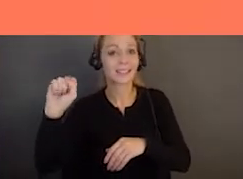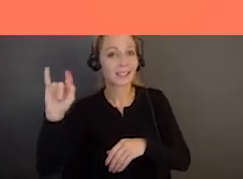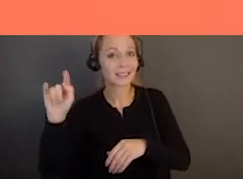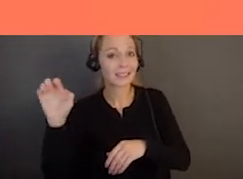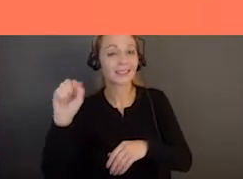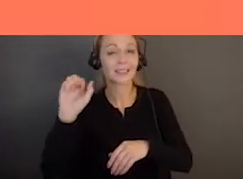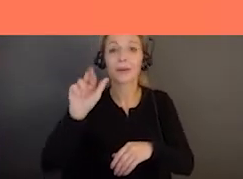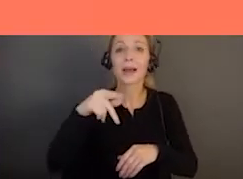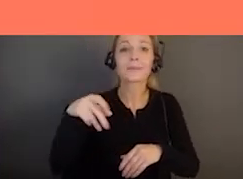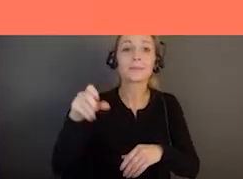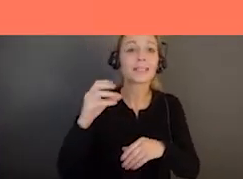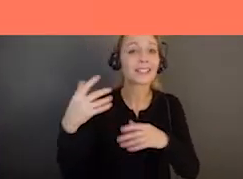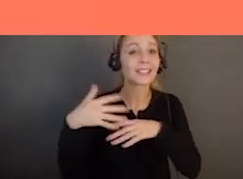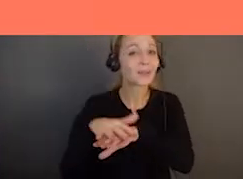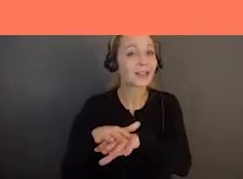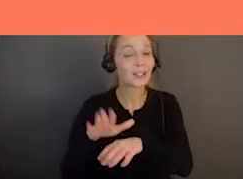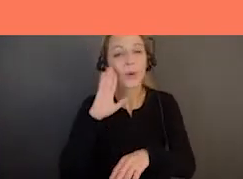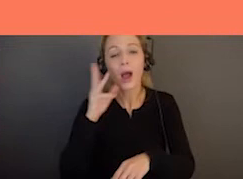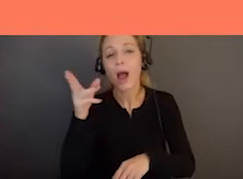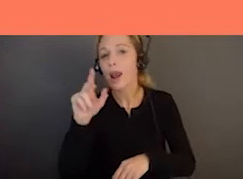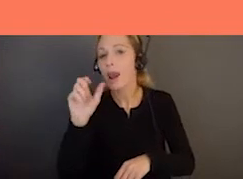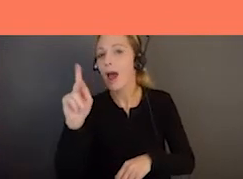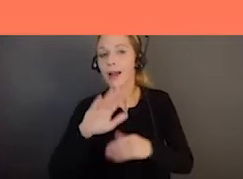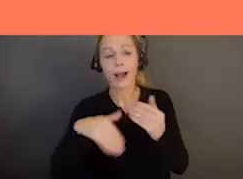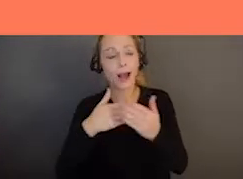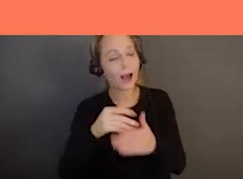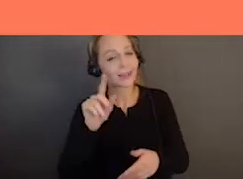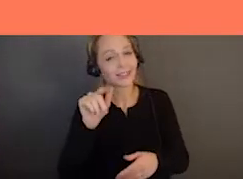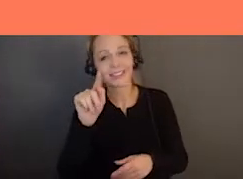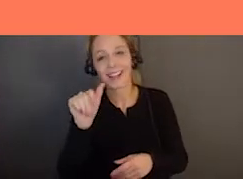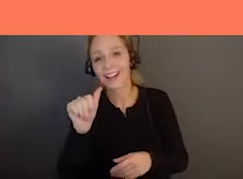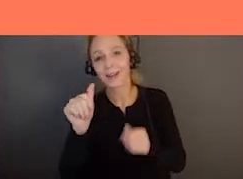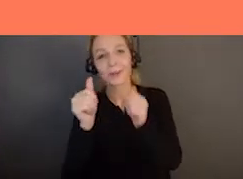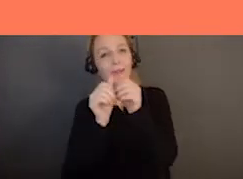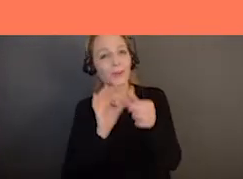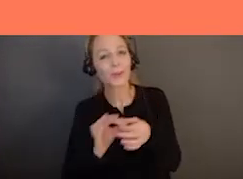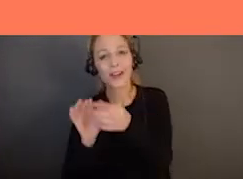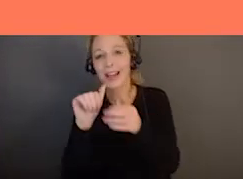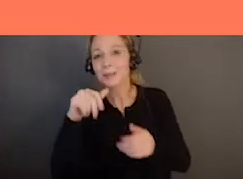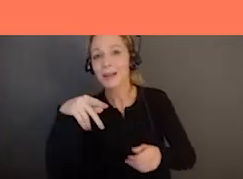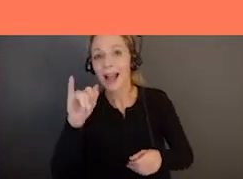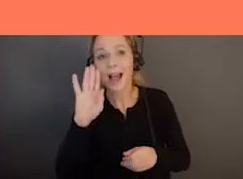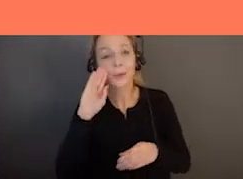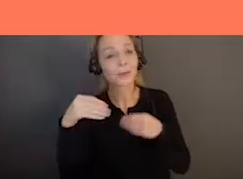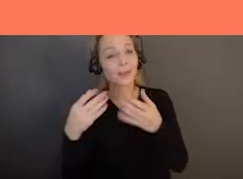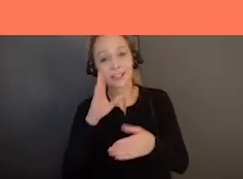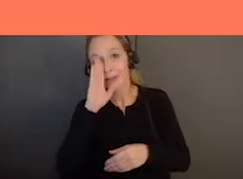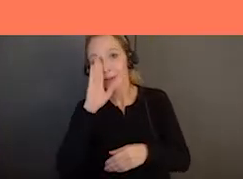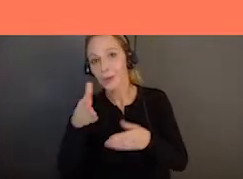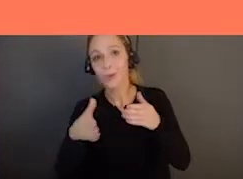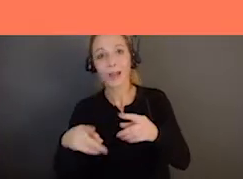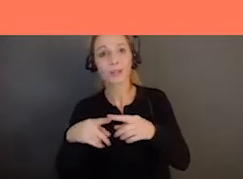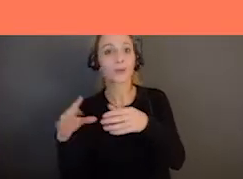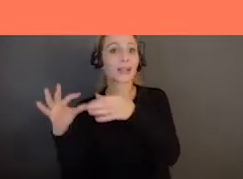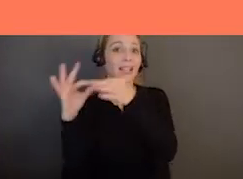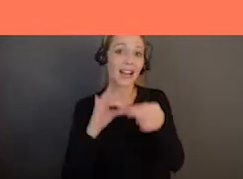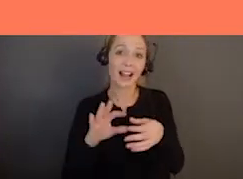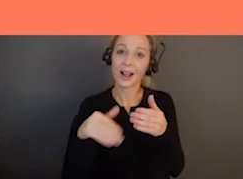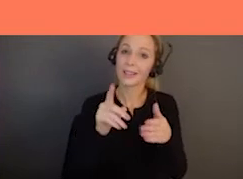IT UNLOCKS ALL DATA UNDER A UNIFIED API AND PROVIDES A STRAIGHTFORWARD WAY TO CONNECT THAT DATA TO YOUR WEBSITES AND APPS.